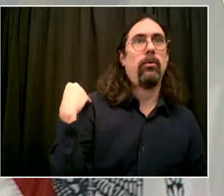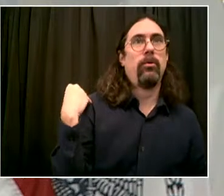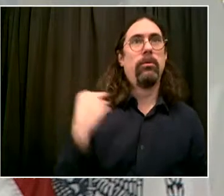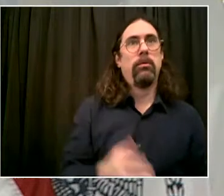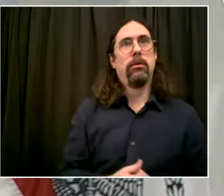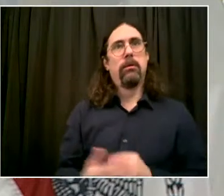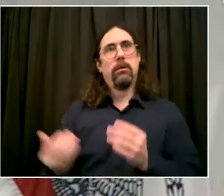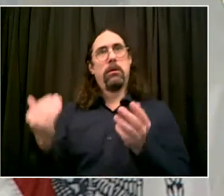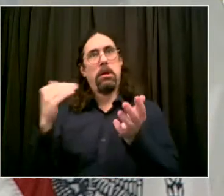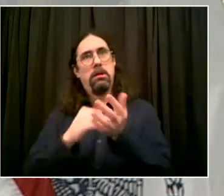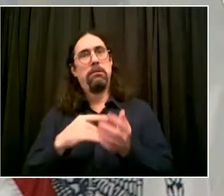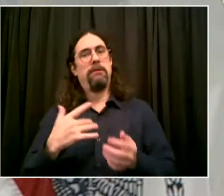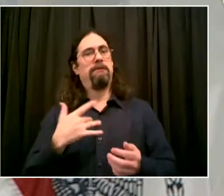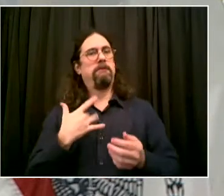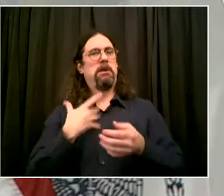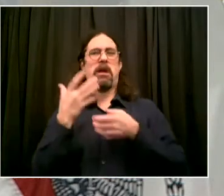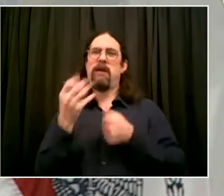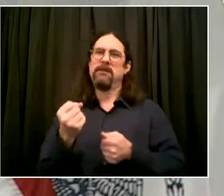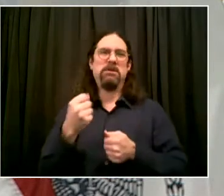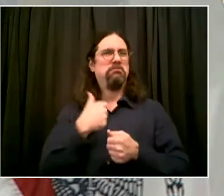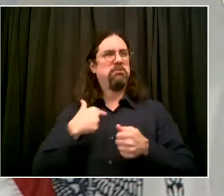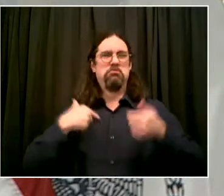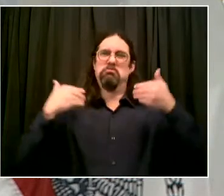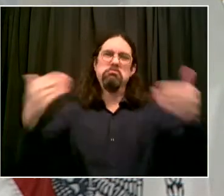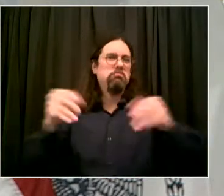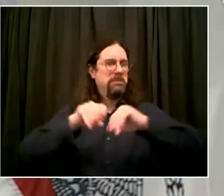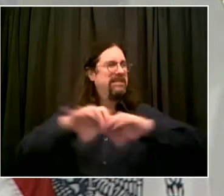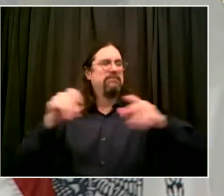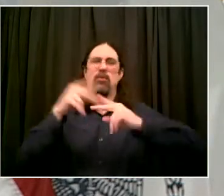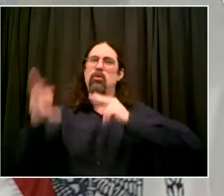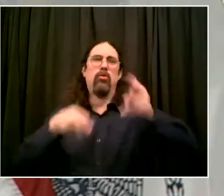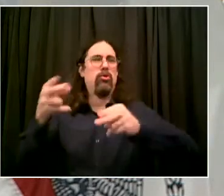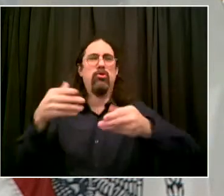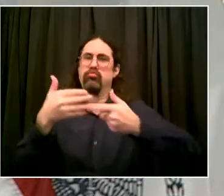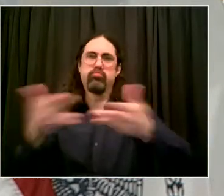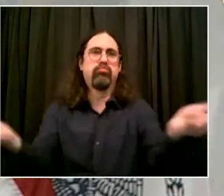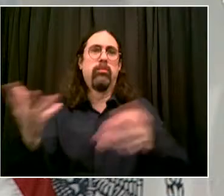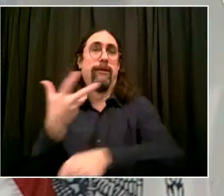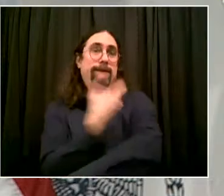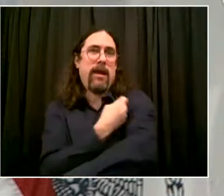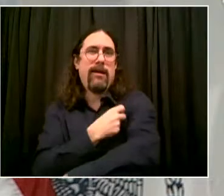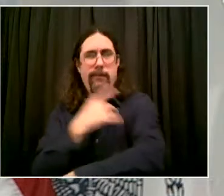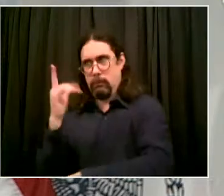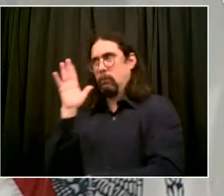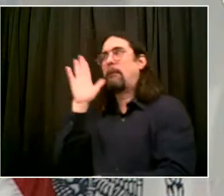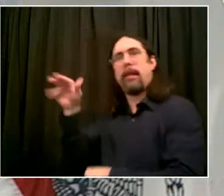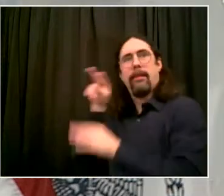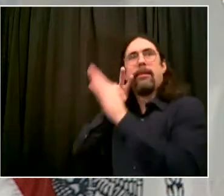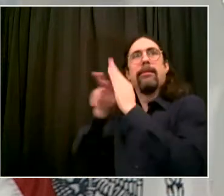EASIER TO USE BECAUSE IT'S A SINGLE DOSE, WHY ON EARTH WOULD WE HESITATE? WE KNOW IT IS SAFE EVEN IF SOMEOEO NEHHAS TTO